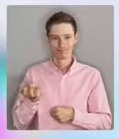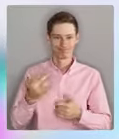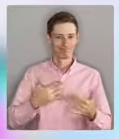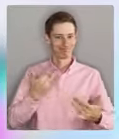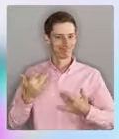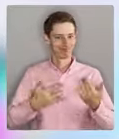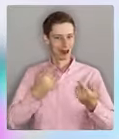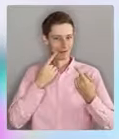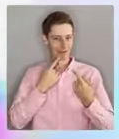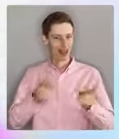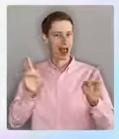This year, we have several exciting announcements.